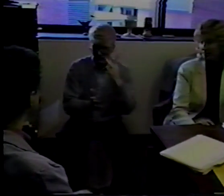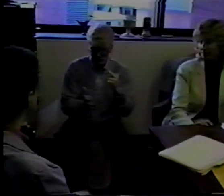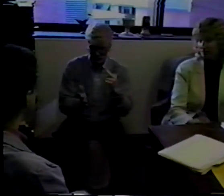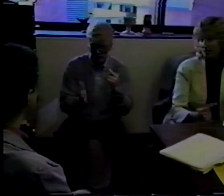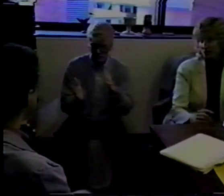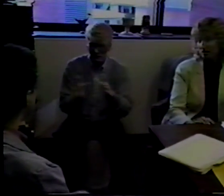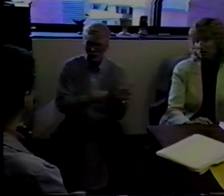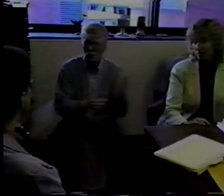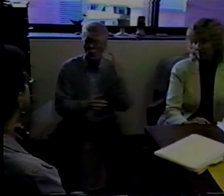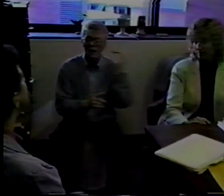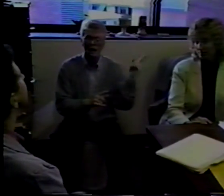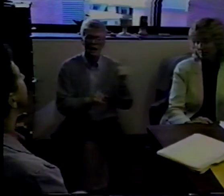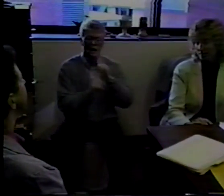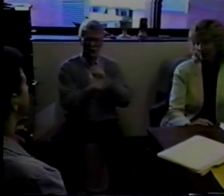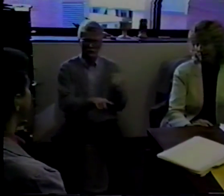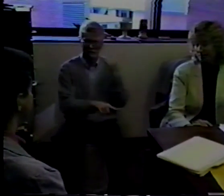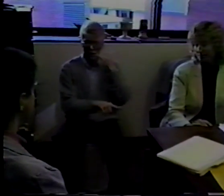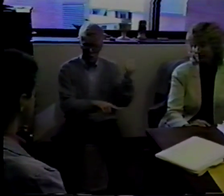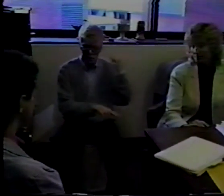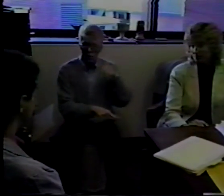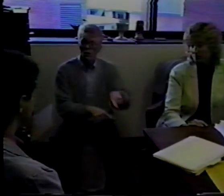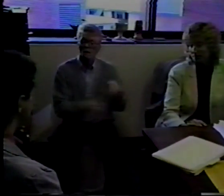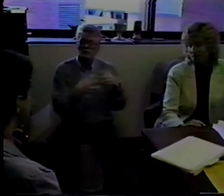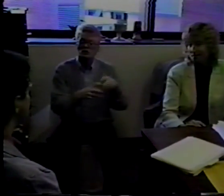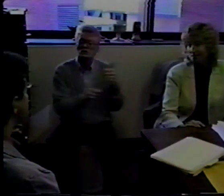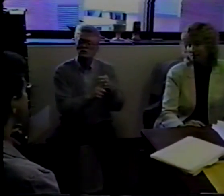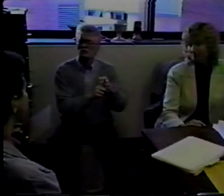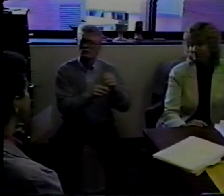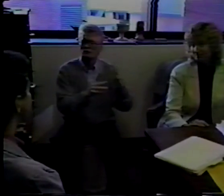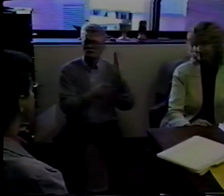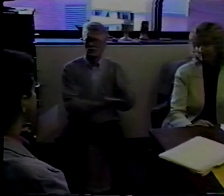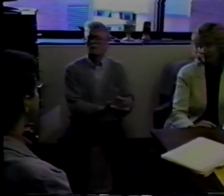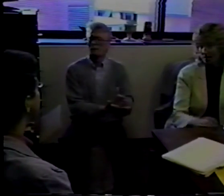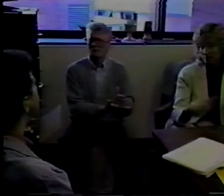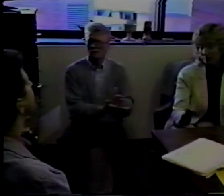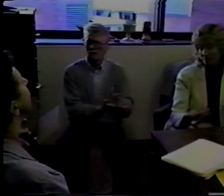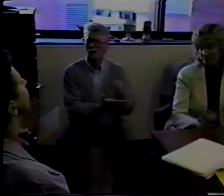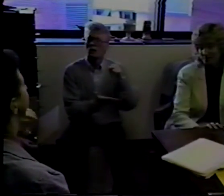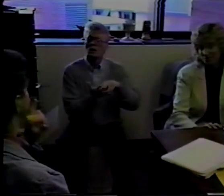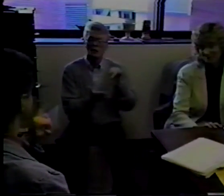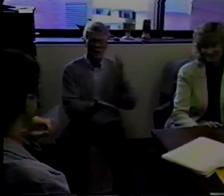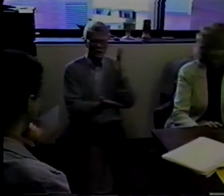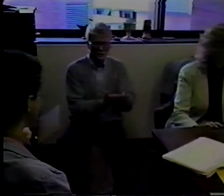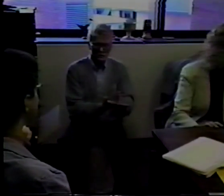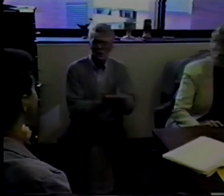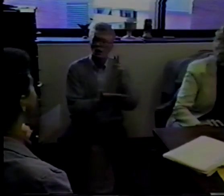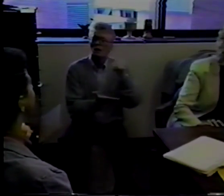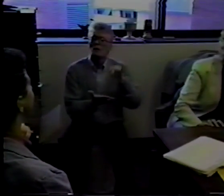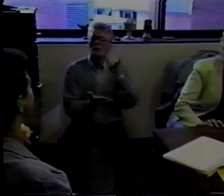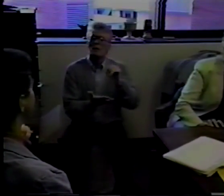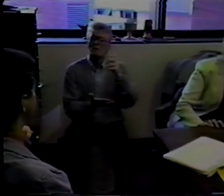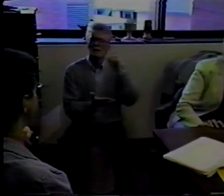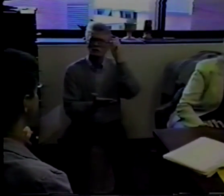When I answered it, I shut it off and it interferes with the outgoing message.